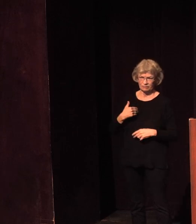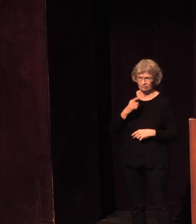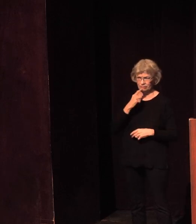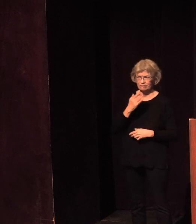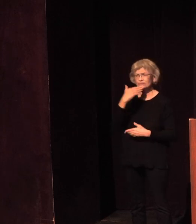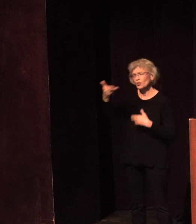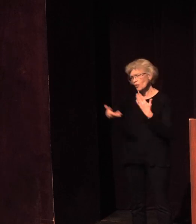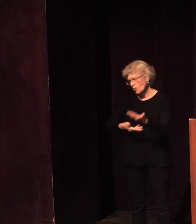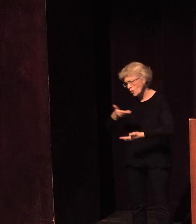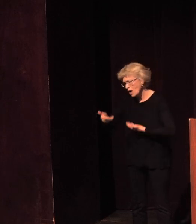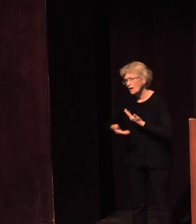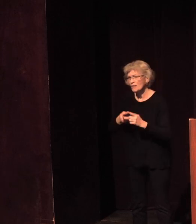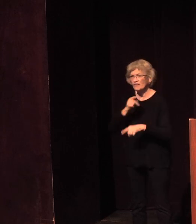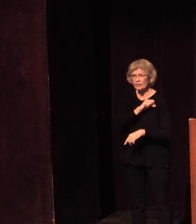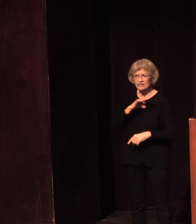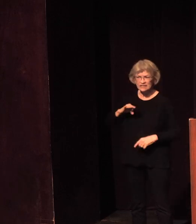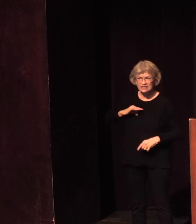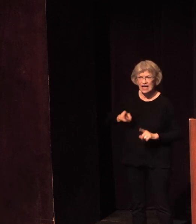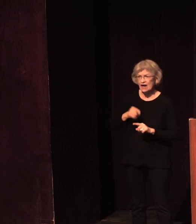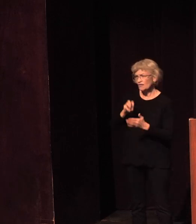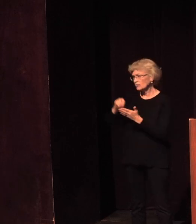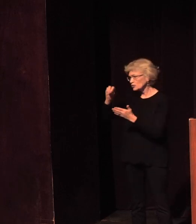only the faculty that can make these nominations but anybody can nominate.